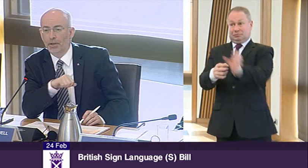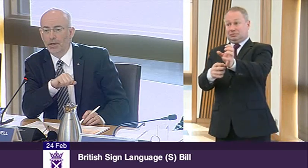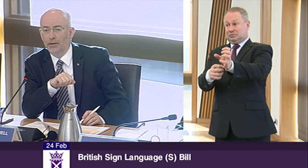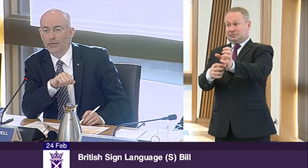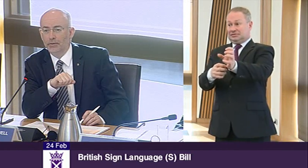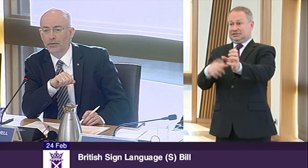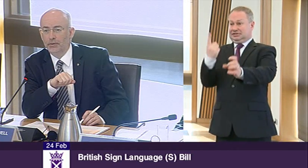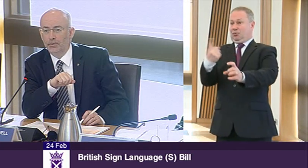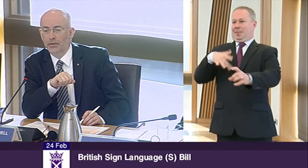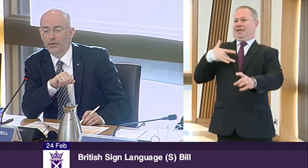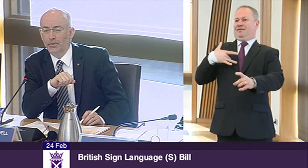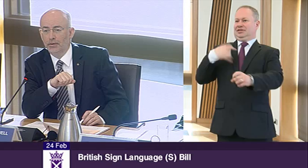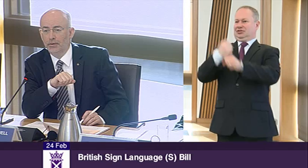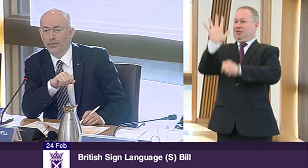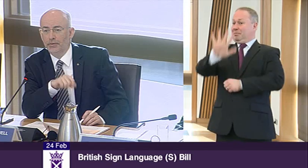for that person locally in the Grampian area?